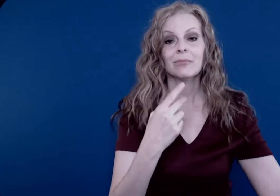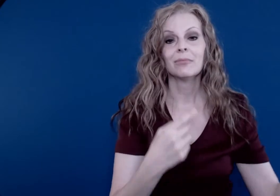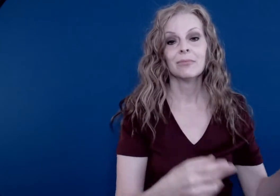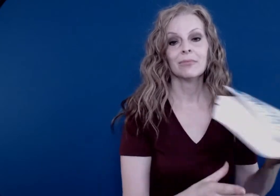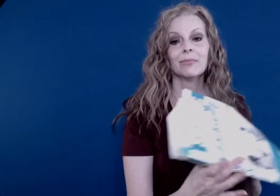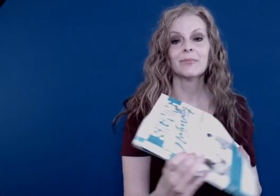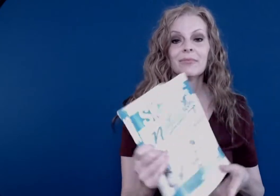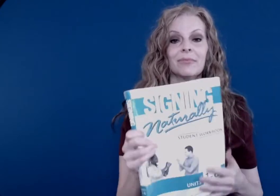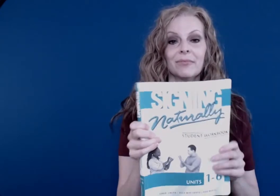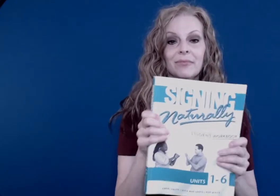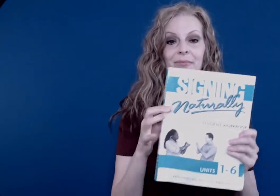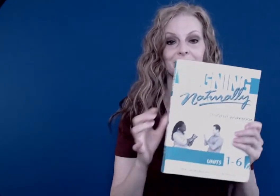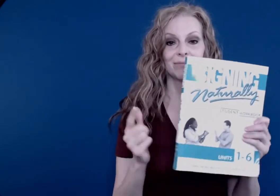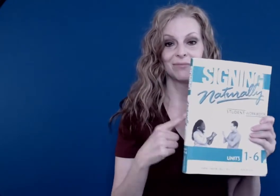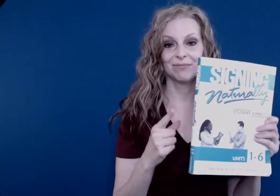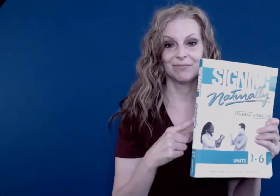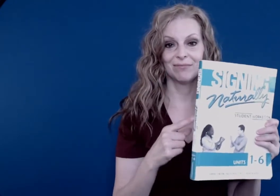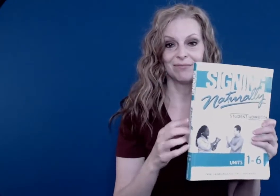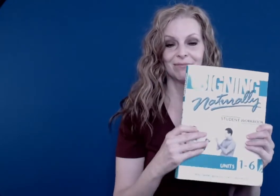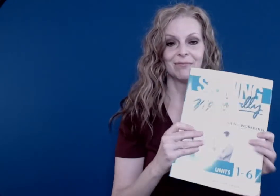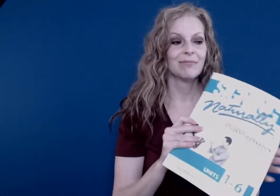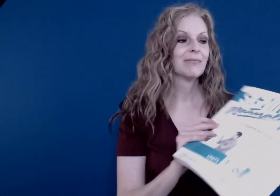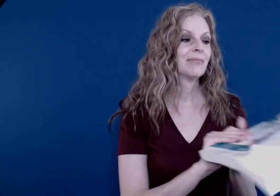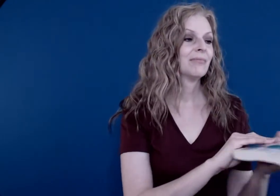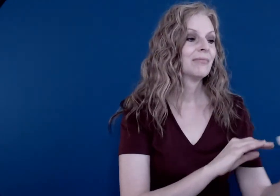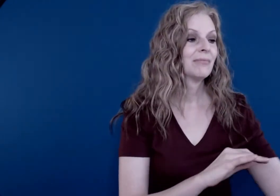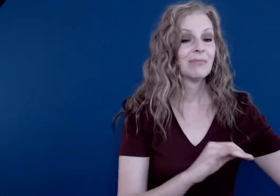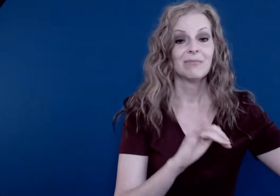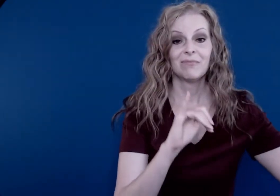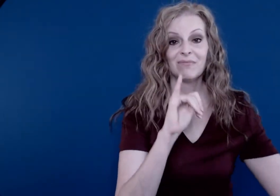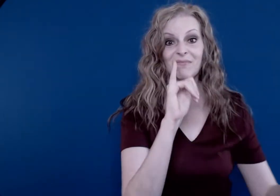See this book here?